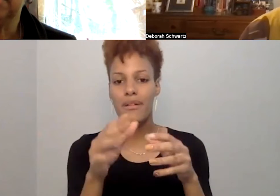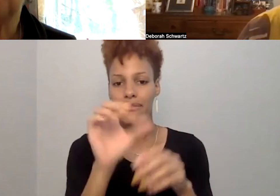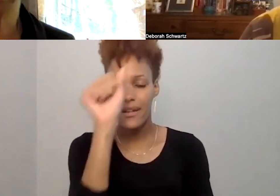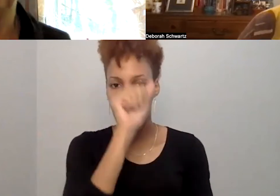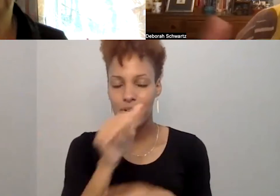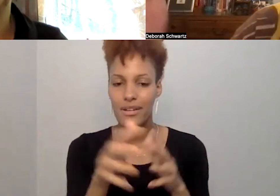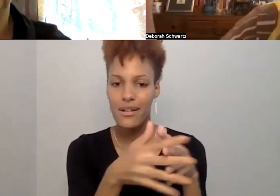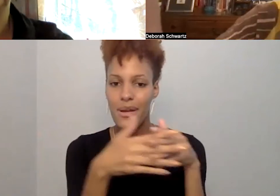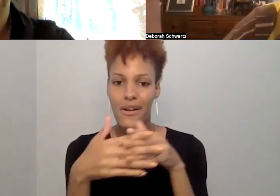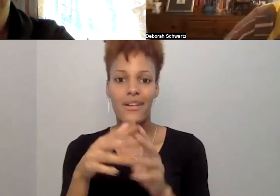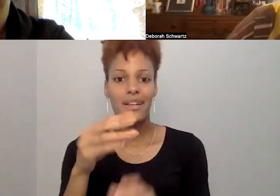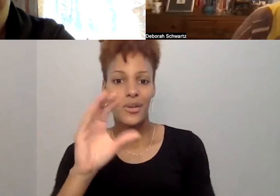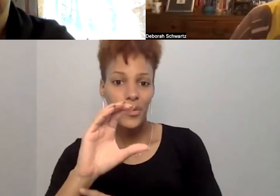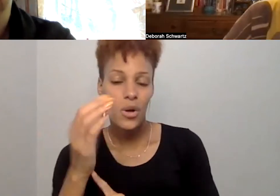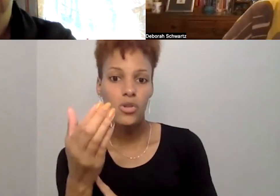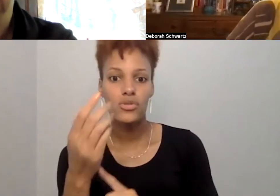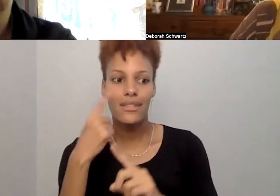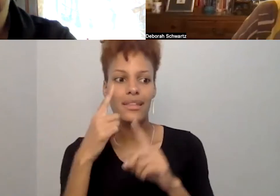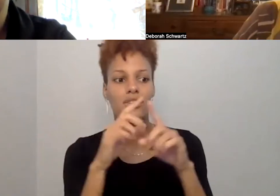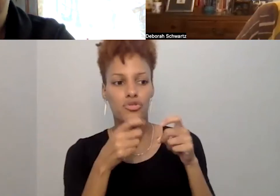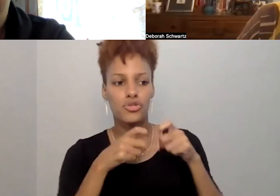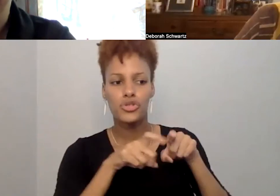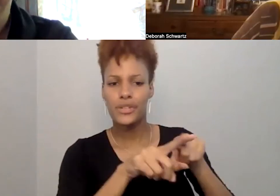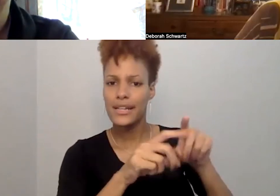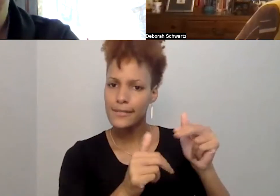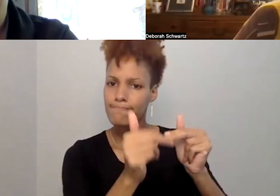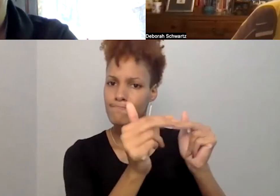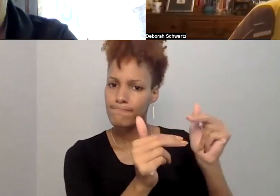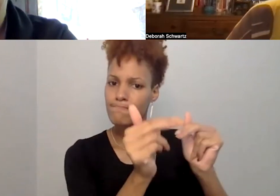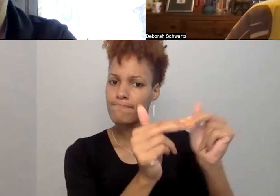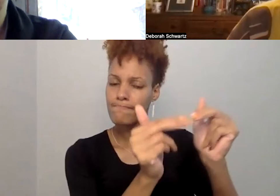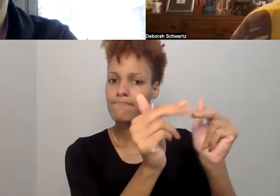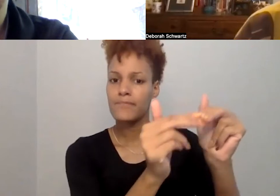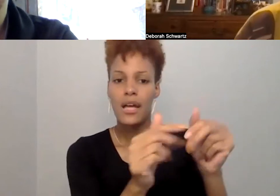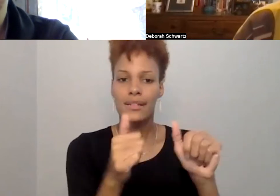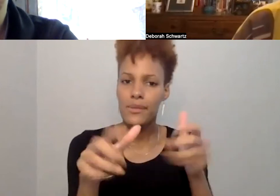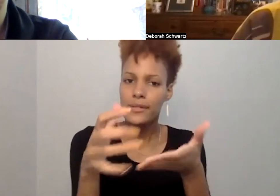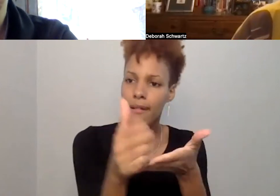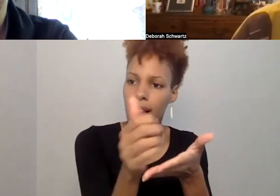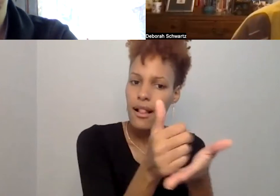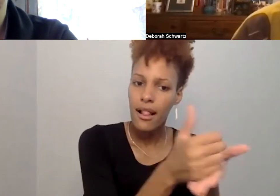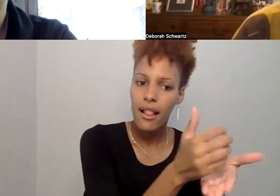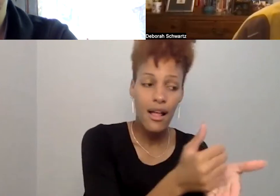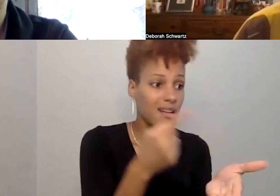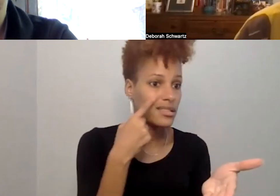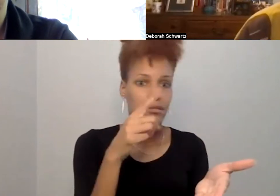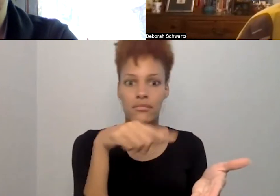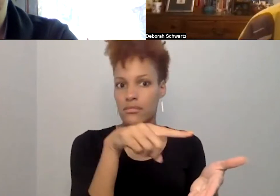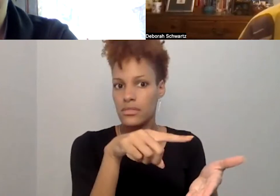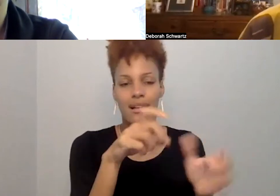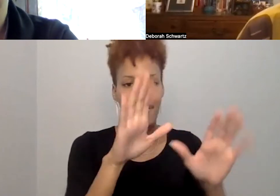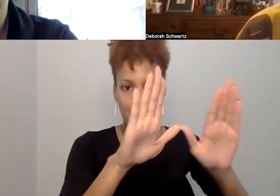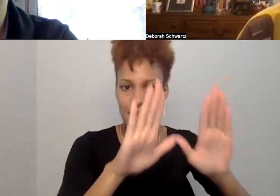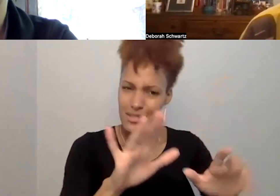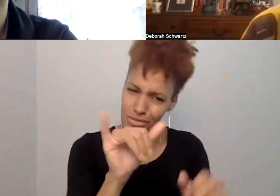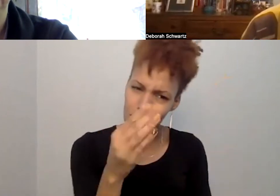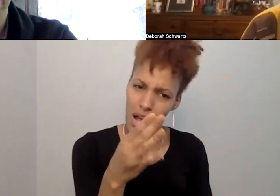as it was building, and building its collections, did an amazing job of reaching out to communities